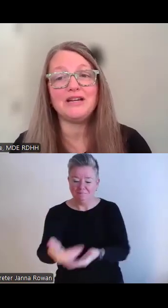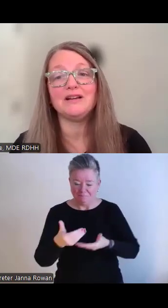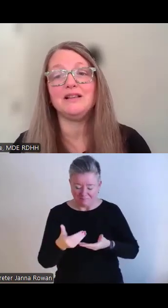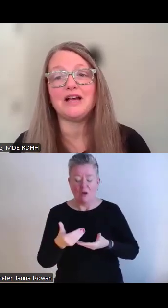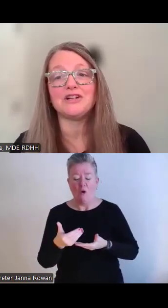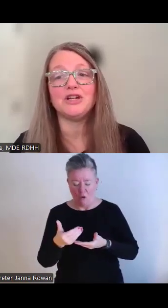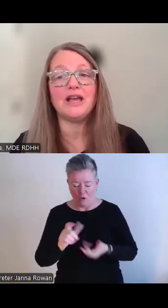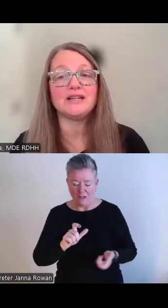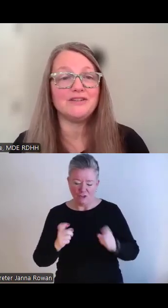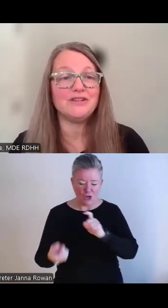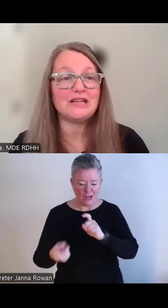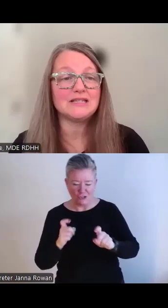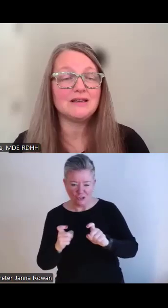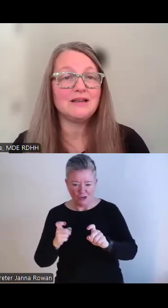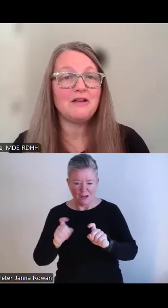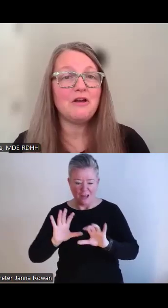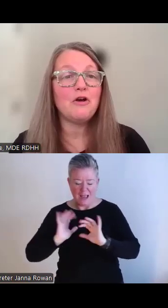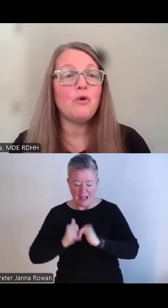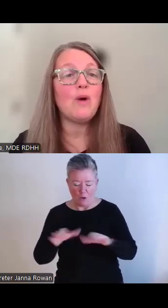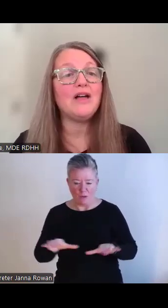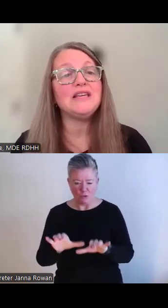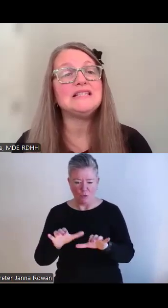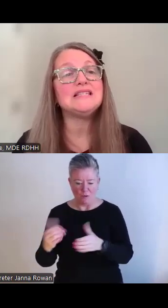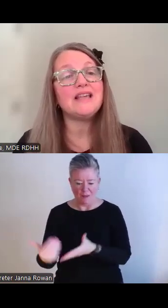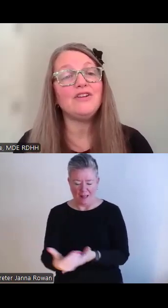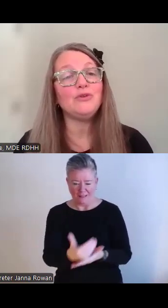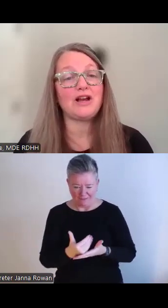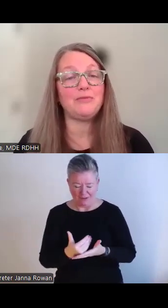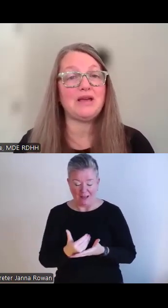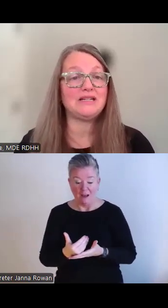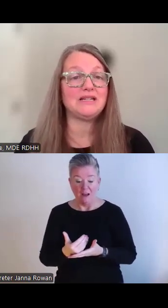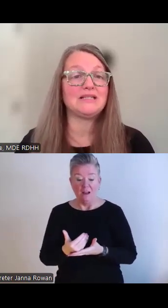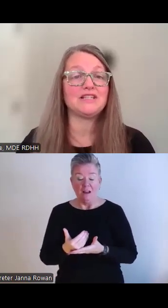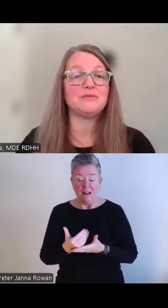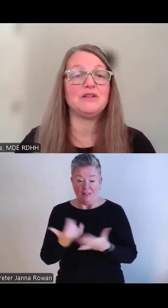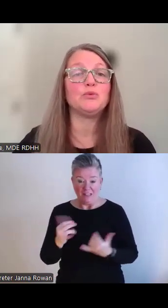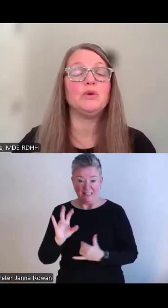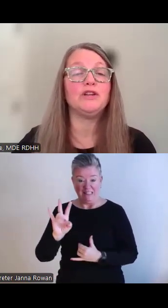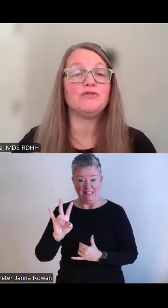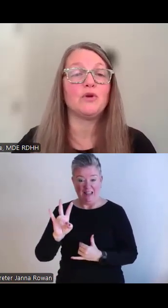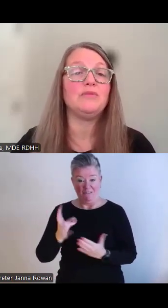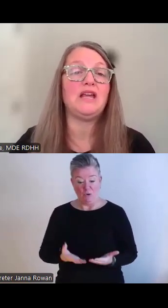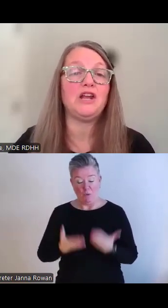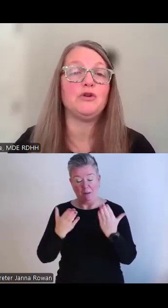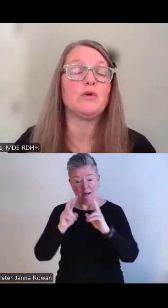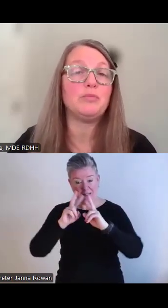data collection activities. While these seven recommended assessments will inform the annual